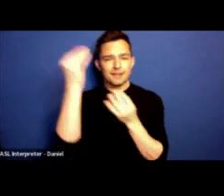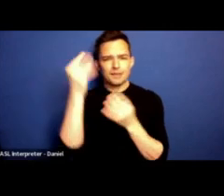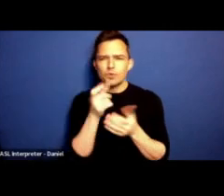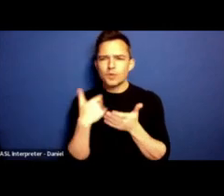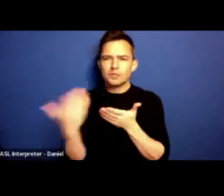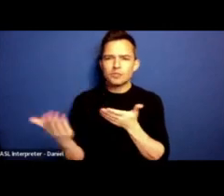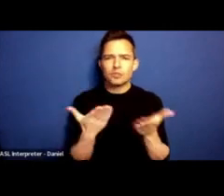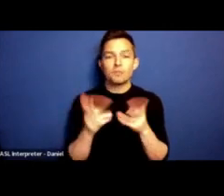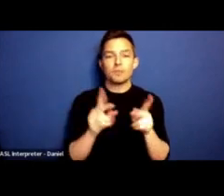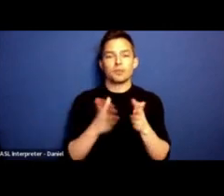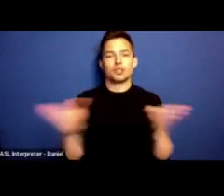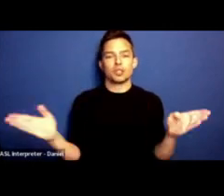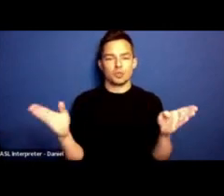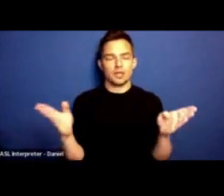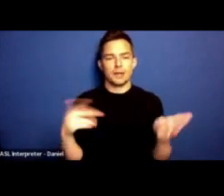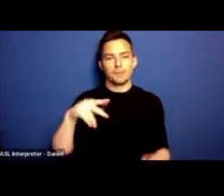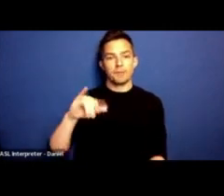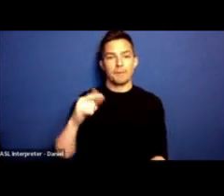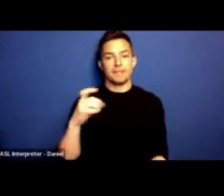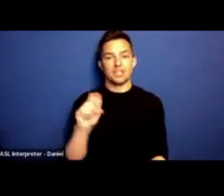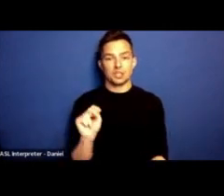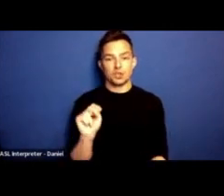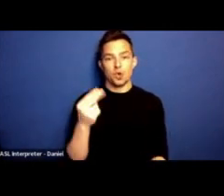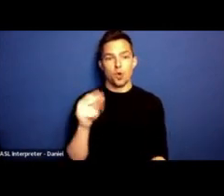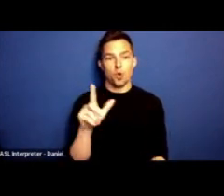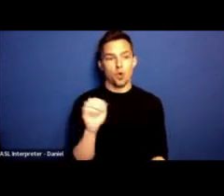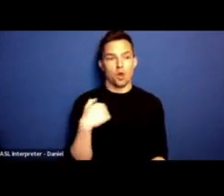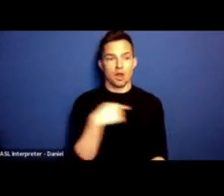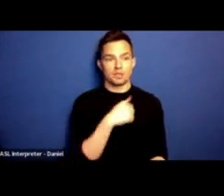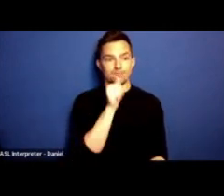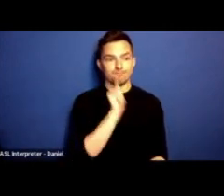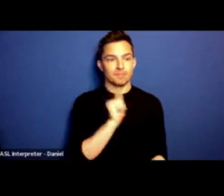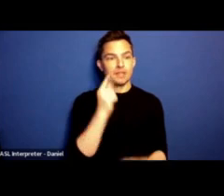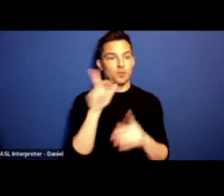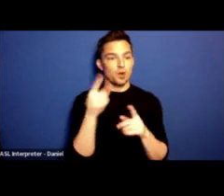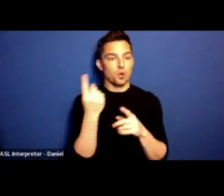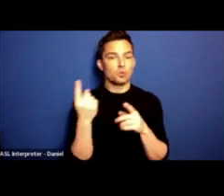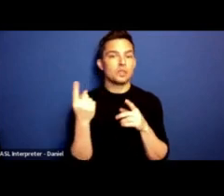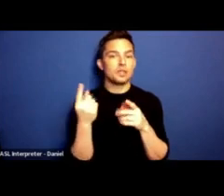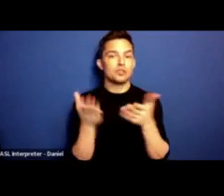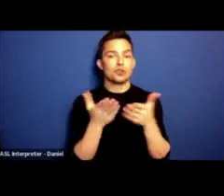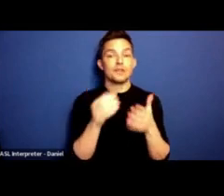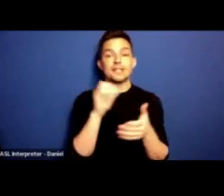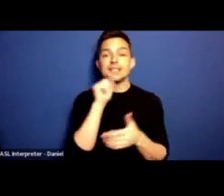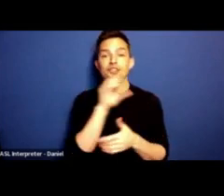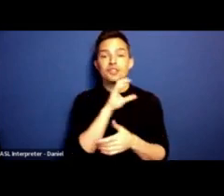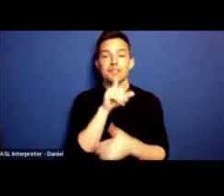people generally pigeonhole us and think that we only serve seniors. But I wanted just to highlight for you that we are